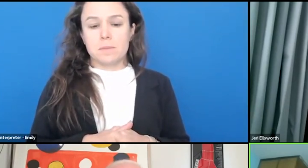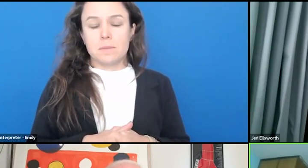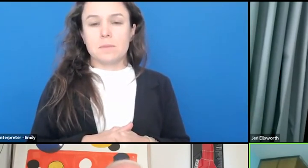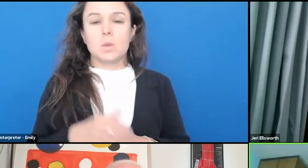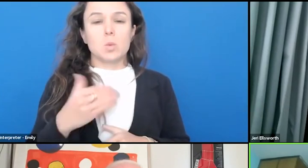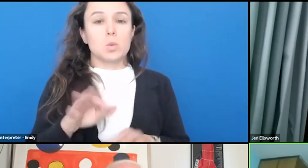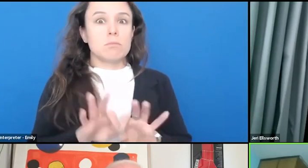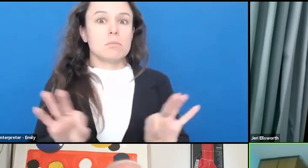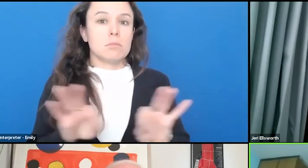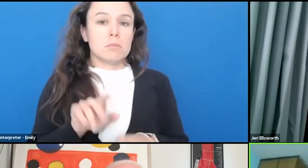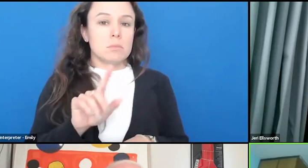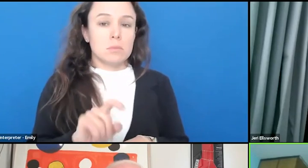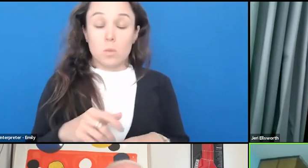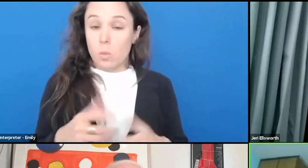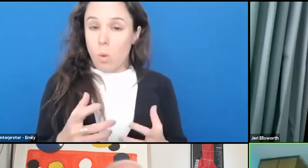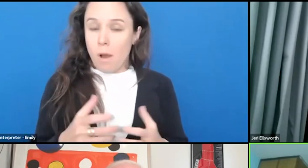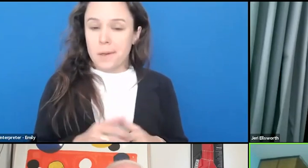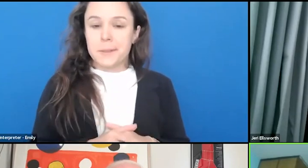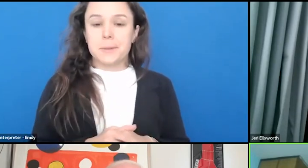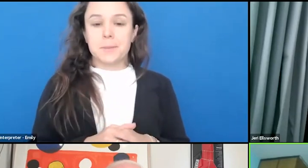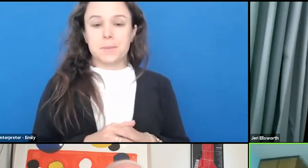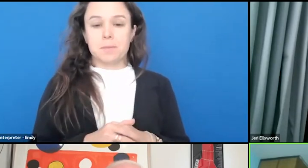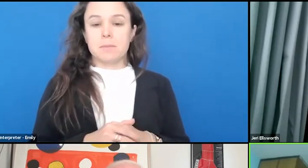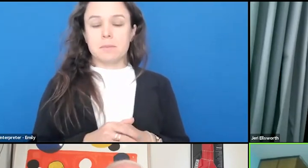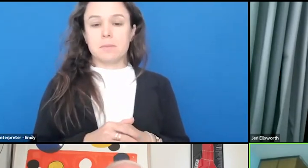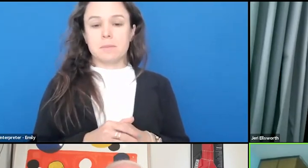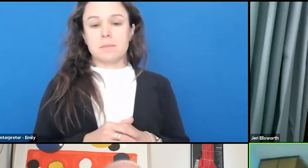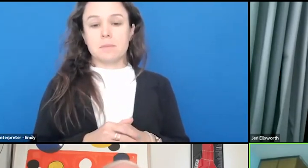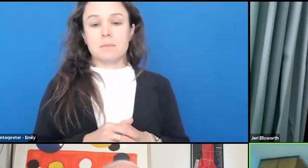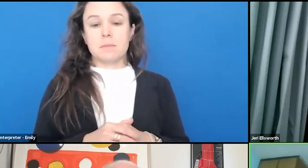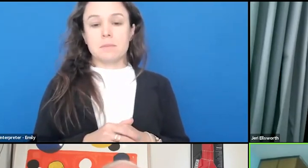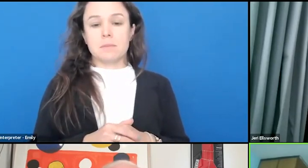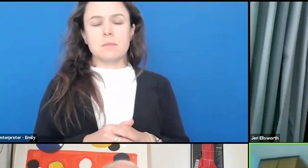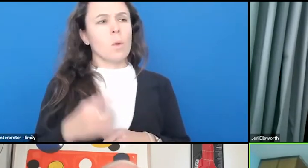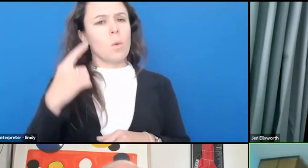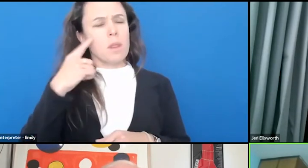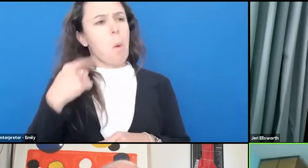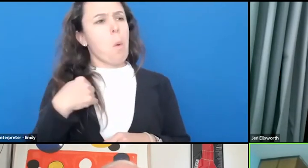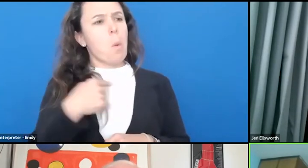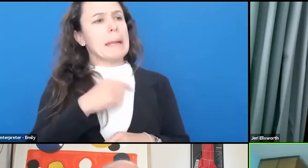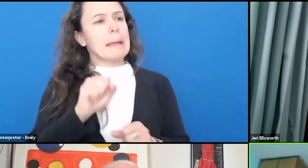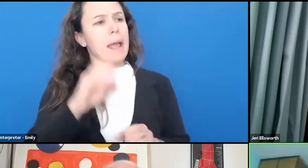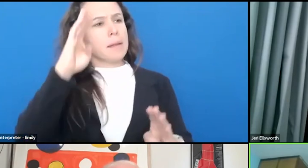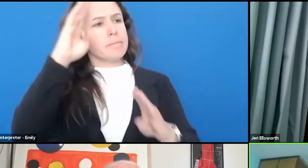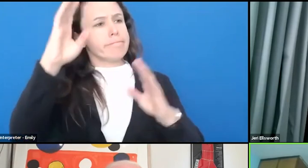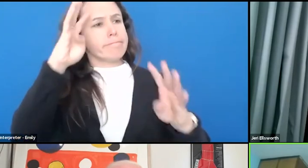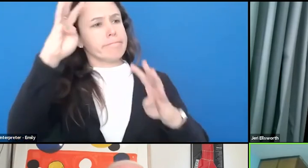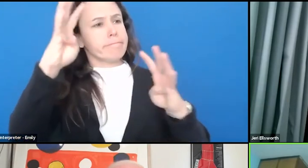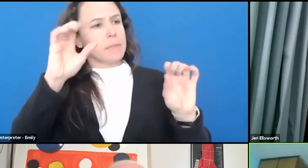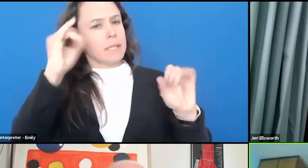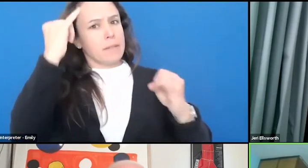question is how do we you know, we believe we can invent, but you know, there's a lot of value